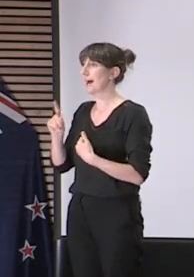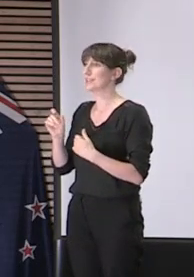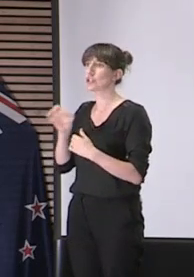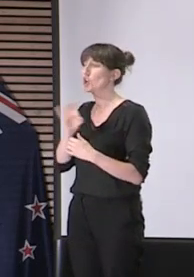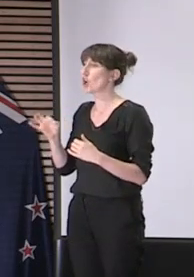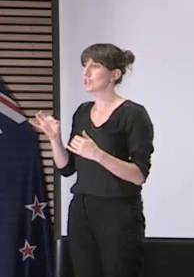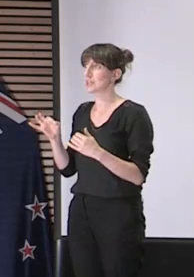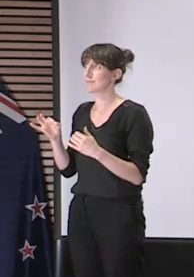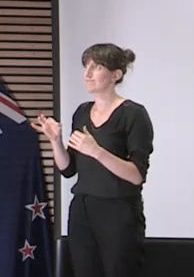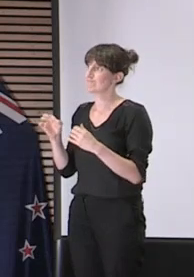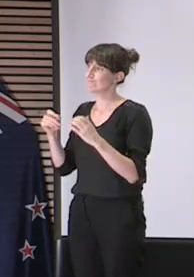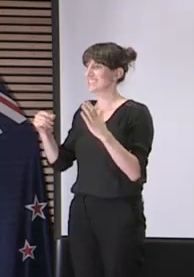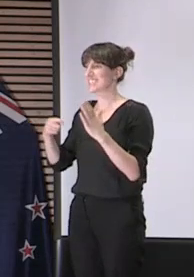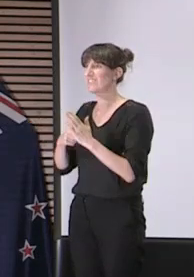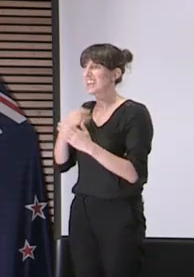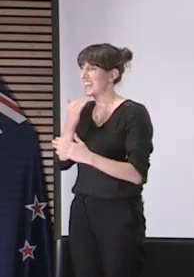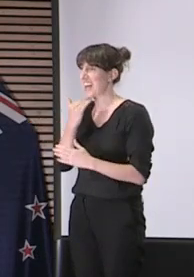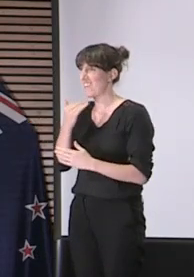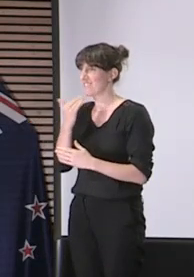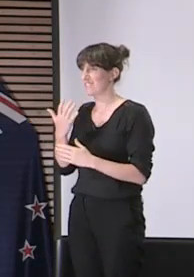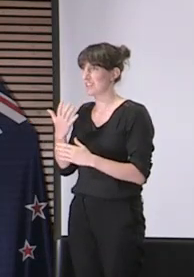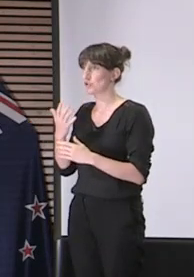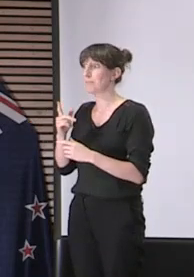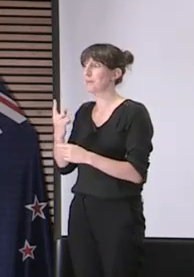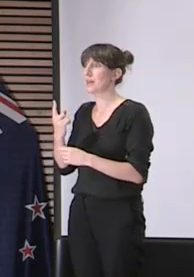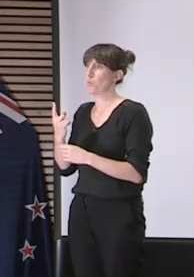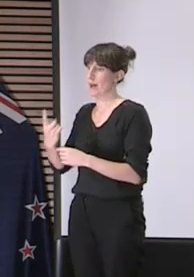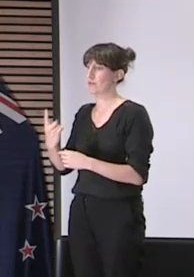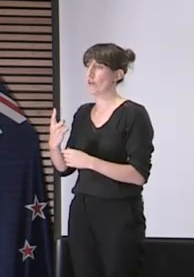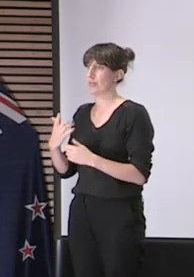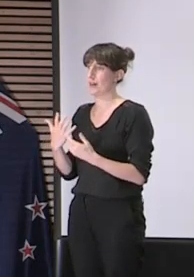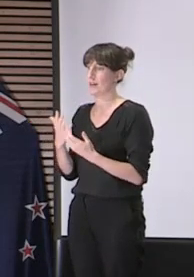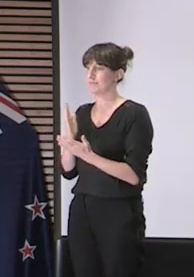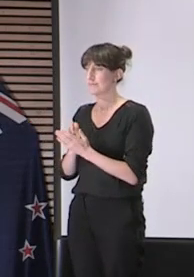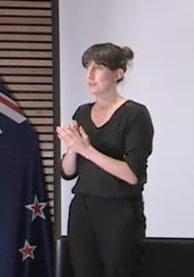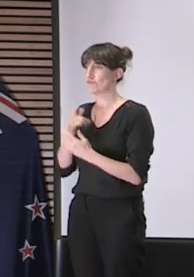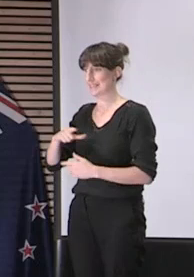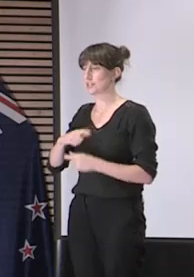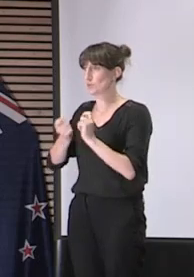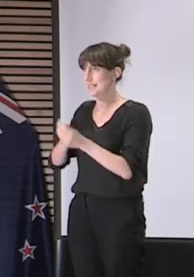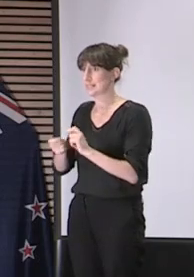that it has been added as one of the cluster of symptoms but in and of itself it is not